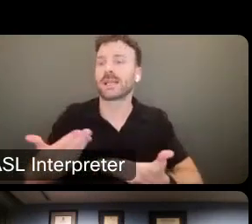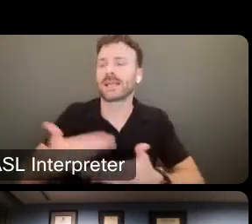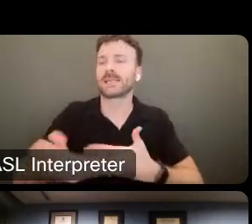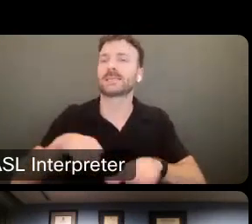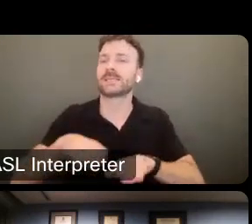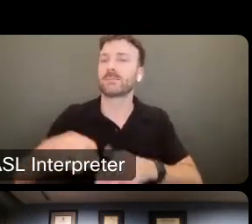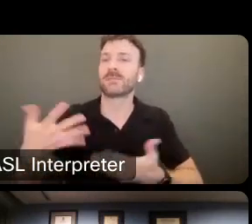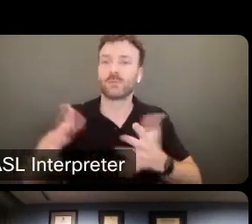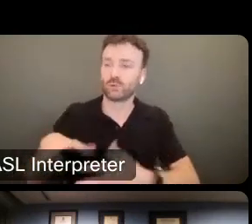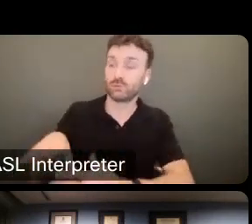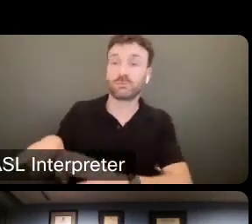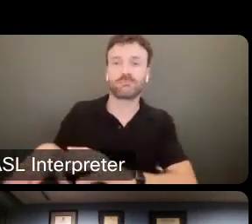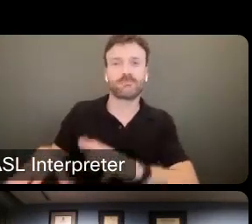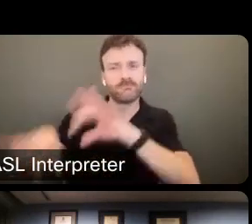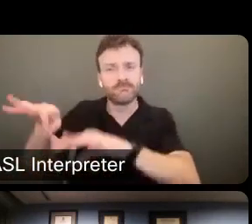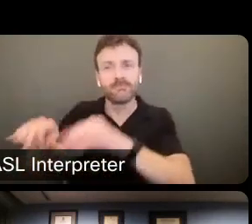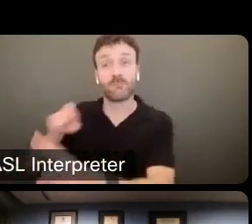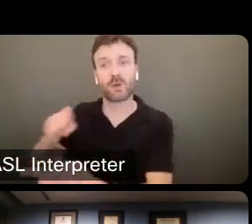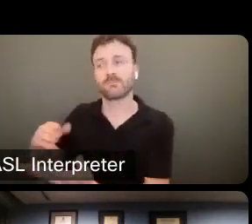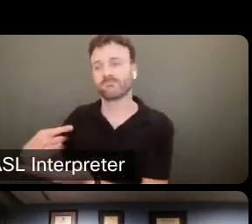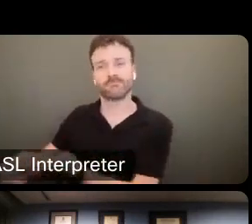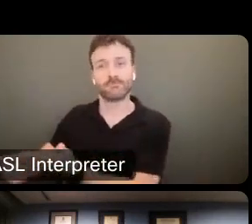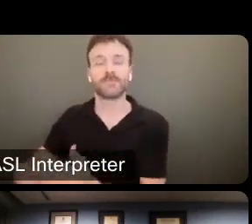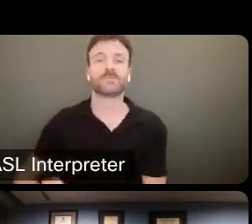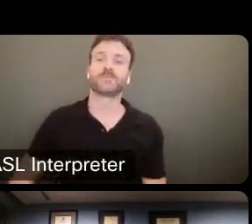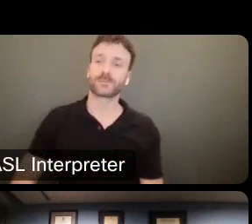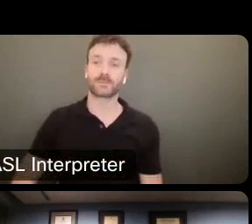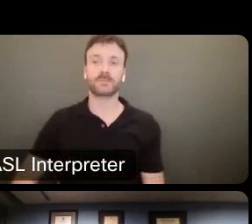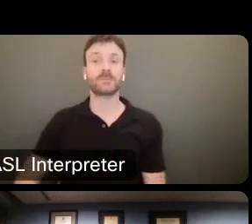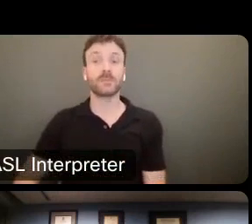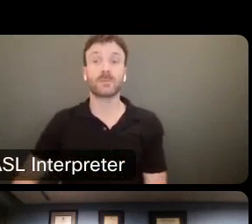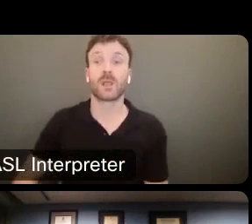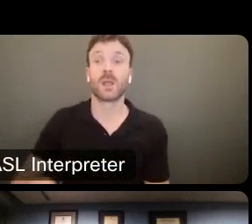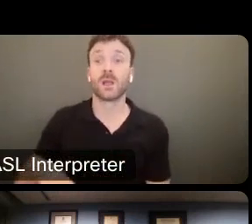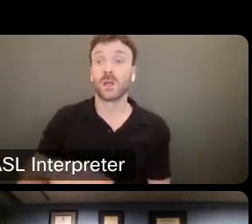Intervening with simple communication solutions and harnessing technology to improve communications